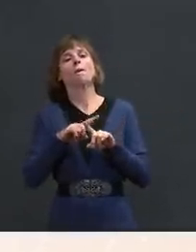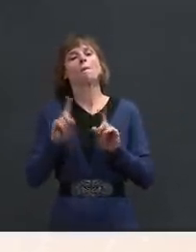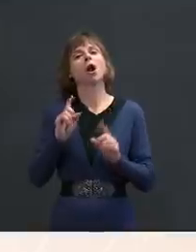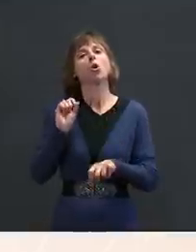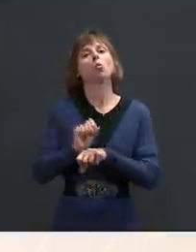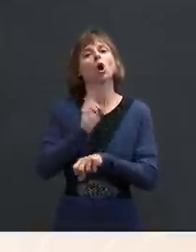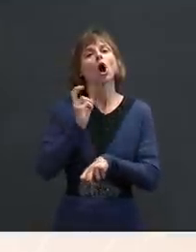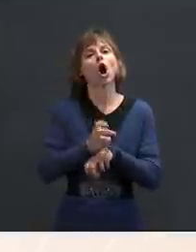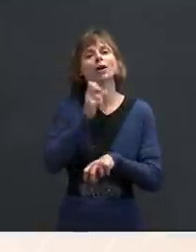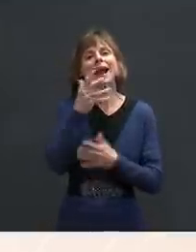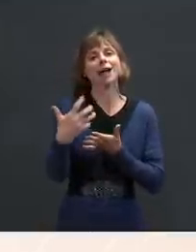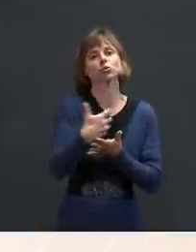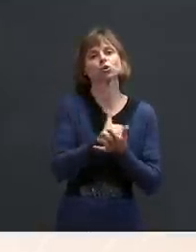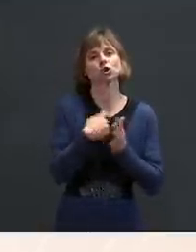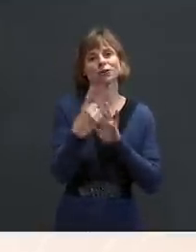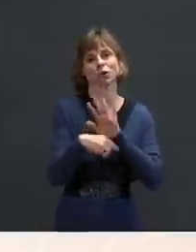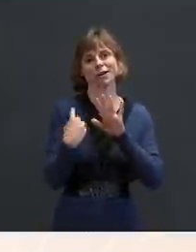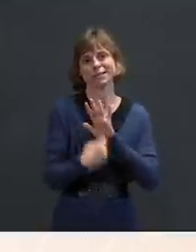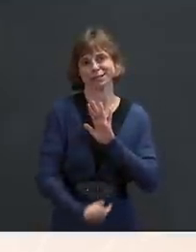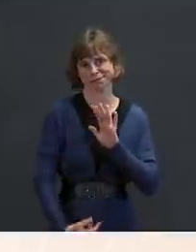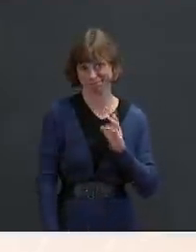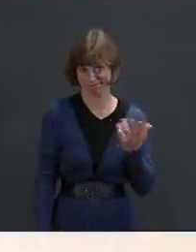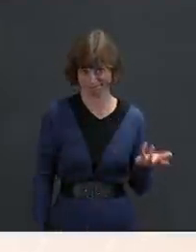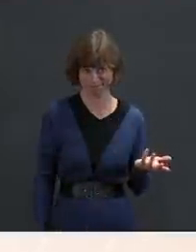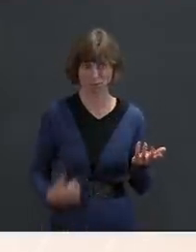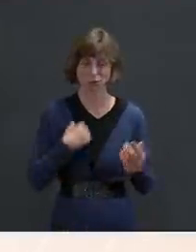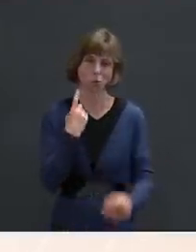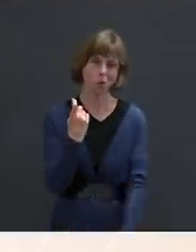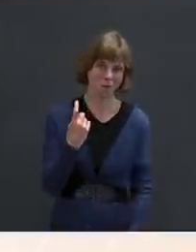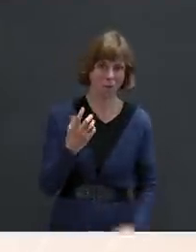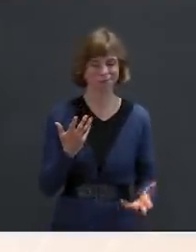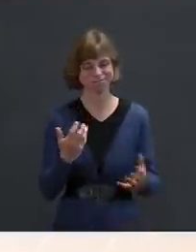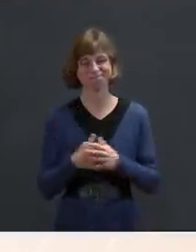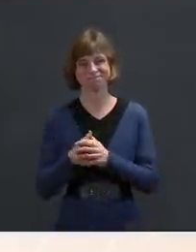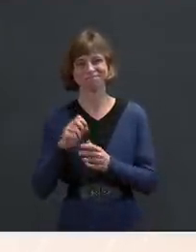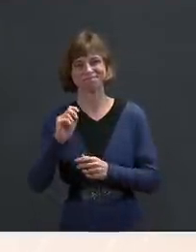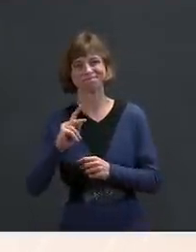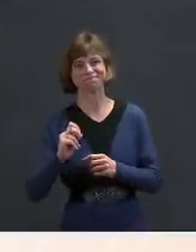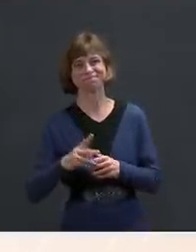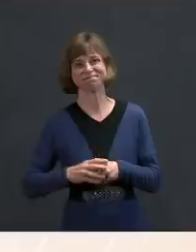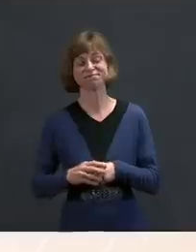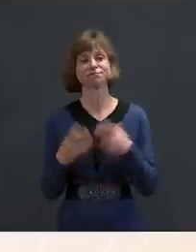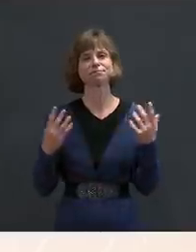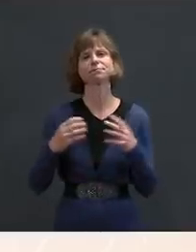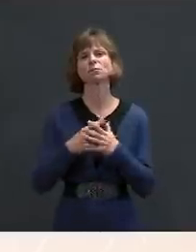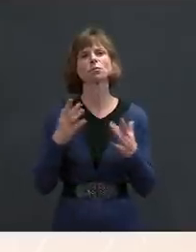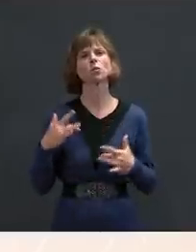Secretary Mayorkas: Oh, I'm happy to take another one. Ms. Psaki: We're going to do one more. I said one more. One more. Secretary Mayorkas: Yeah, I'm sorry. The Press: What is the status of the review